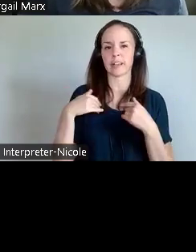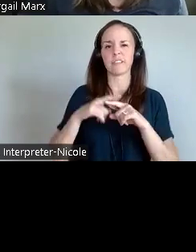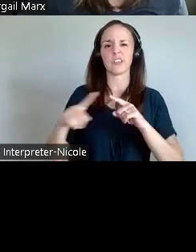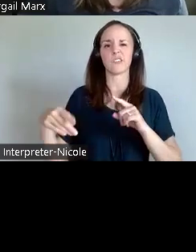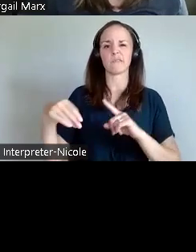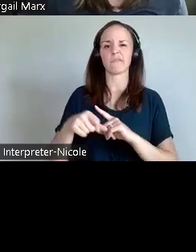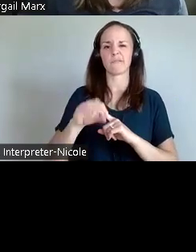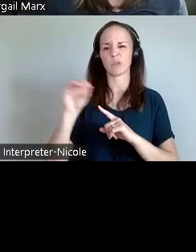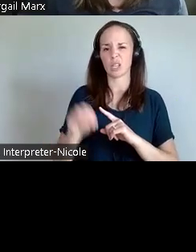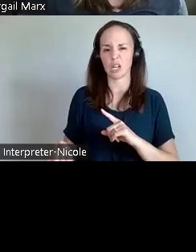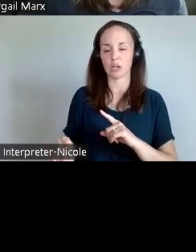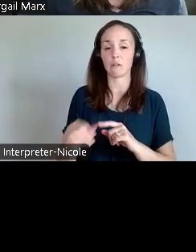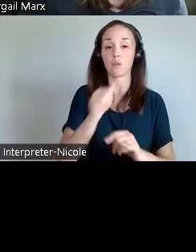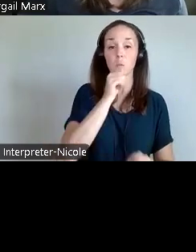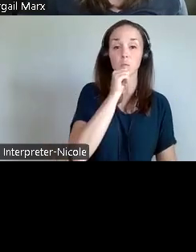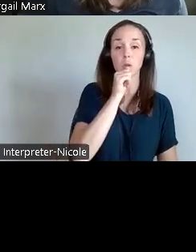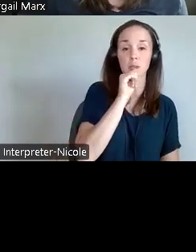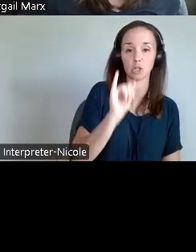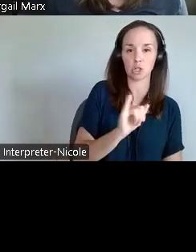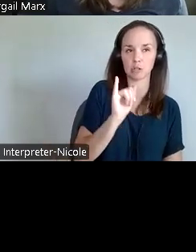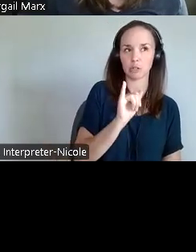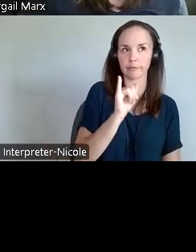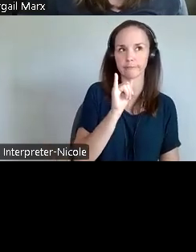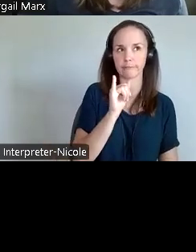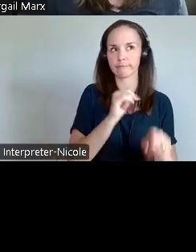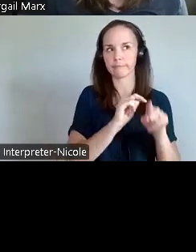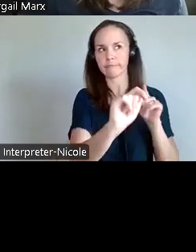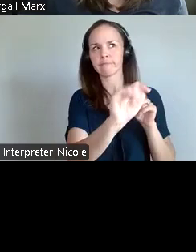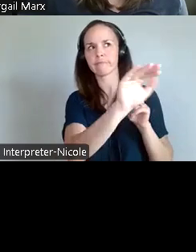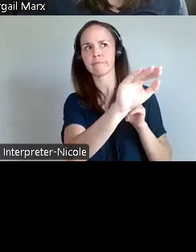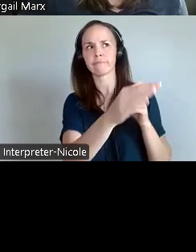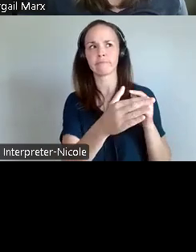So for those private insurances, you want to make sure you check the plans because some